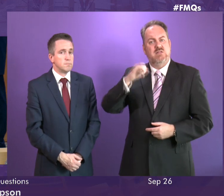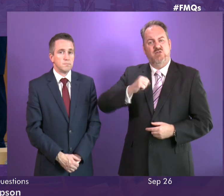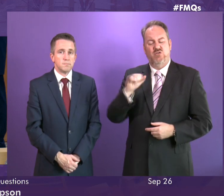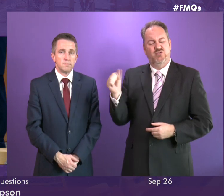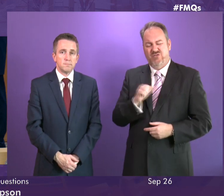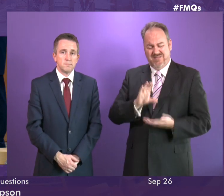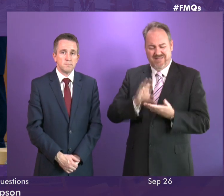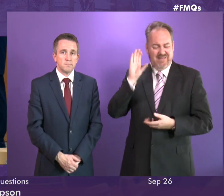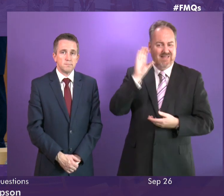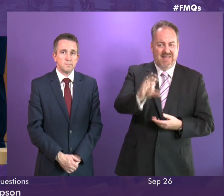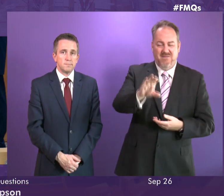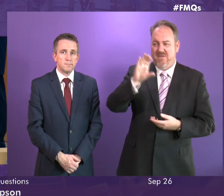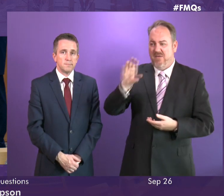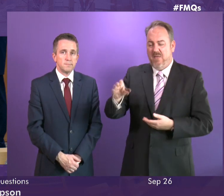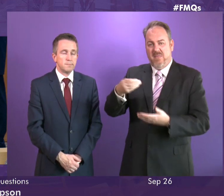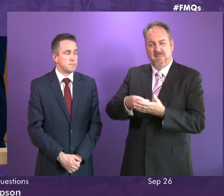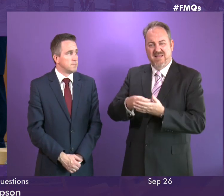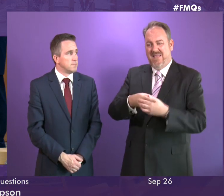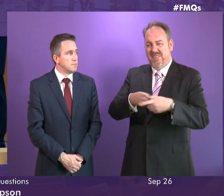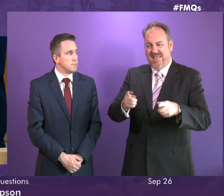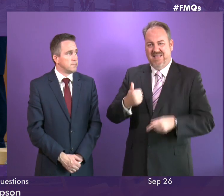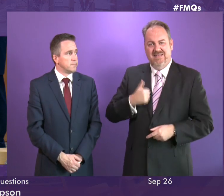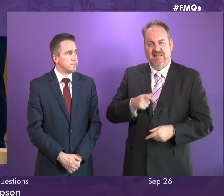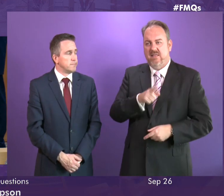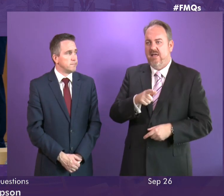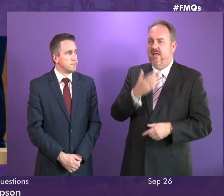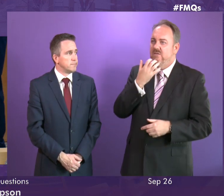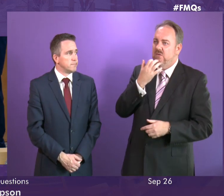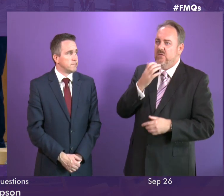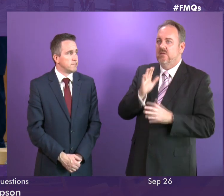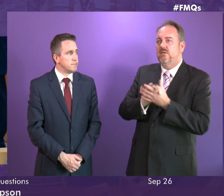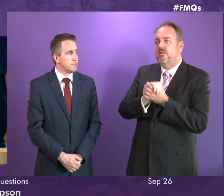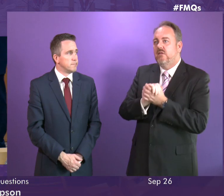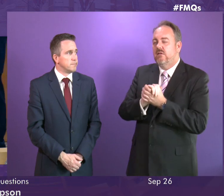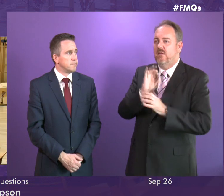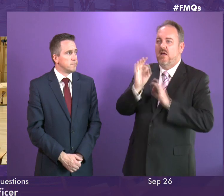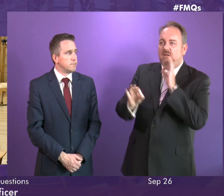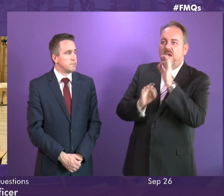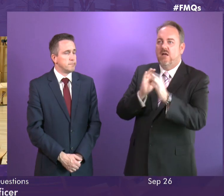just given the money that they need instead of being made to jump through bureaucratic hoops?